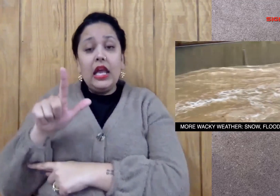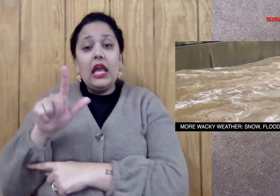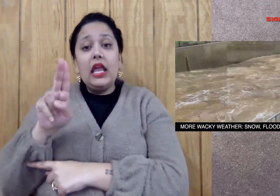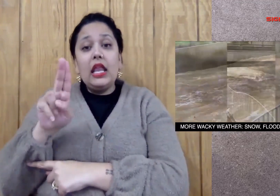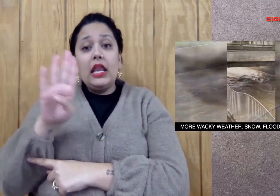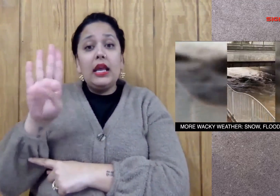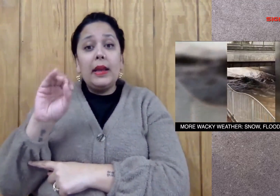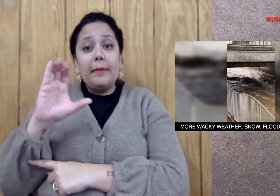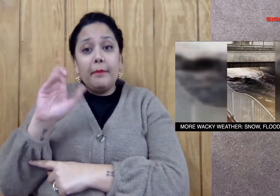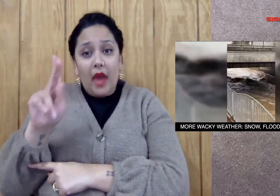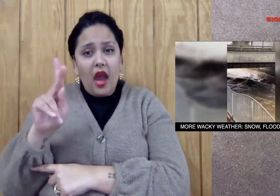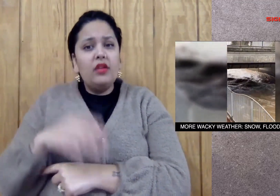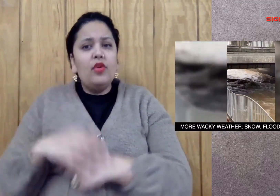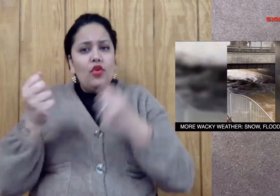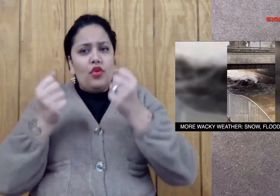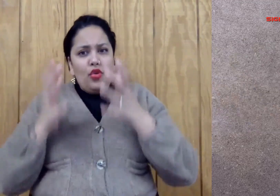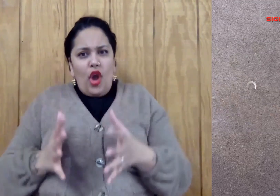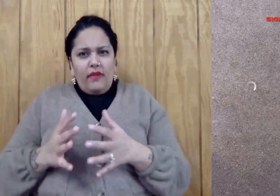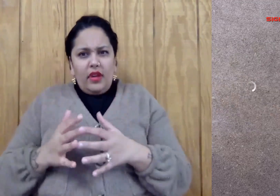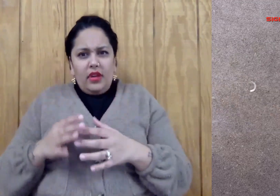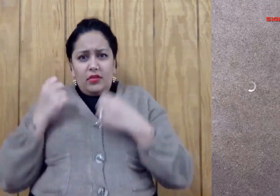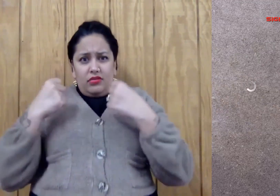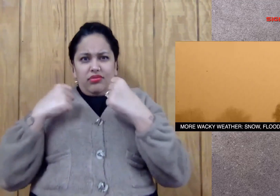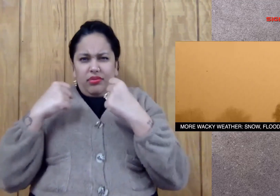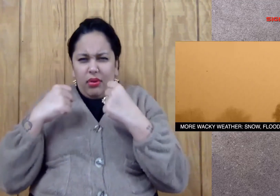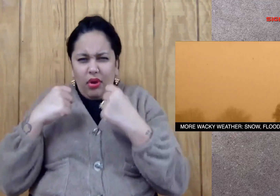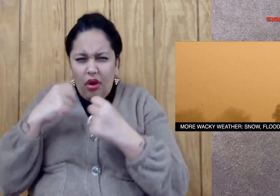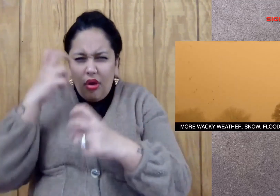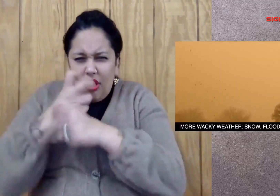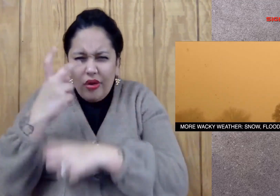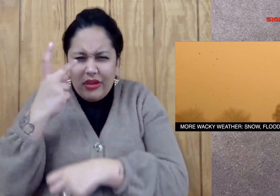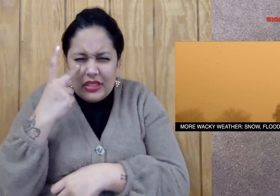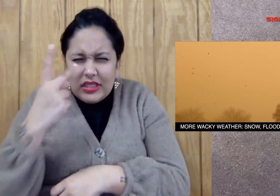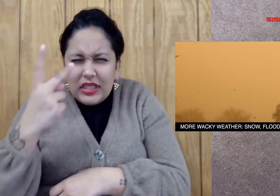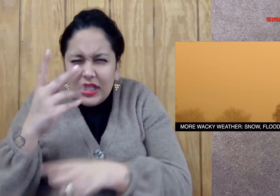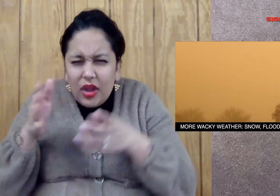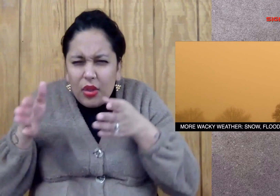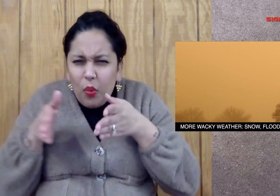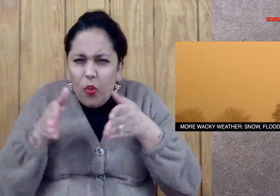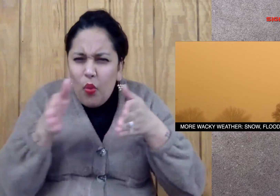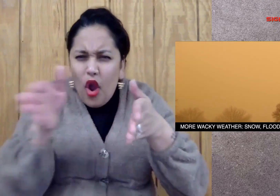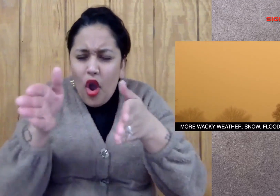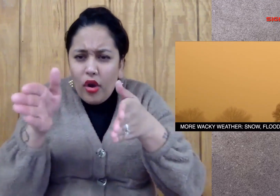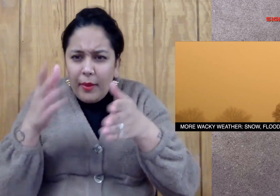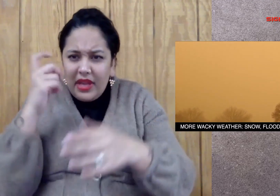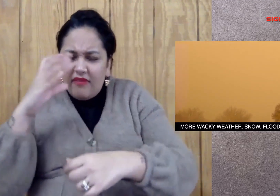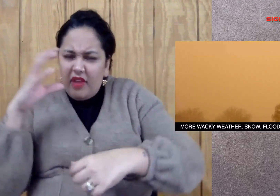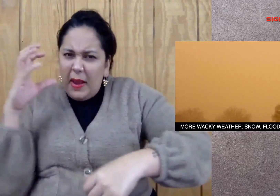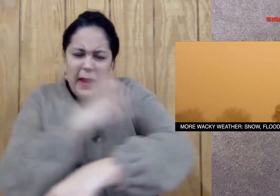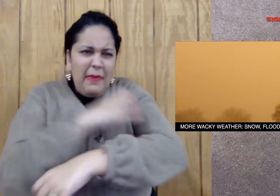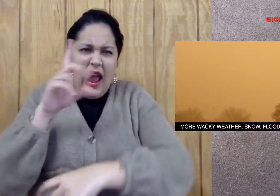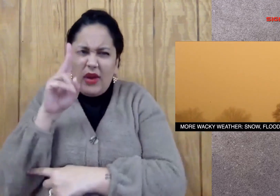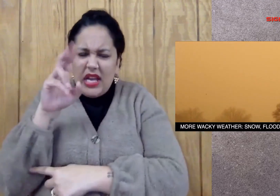in Lubbock, Texas drivers could barely see the road because of powerful dust storms.